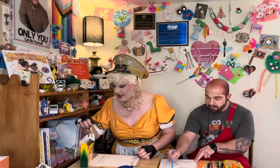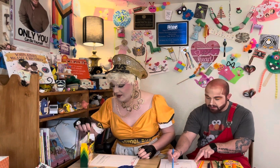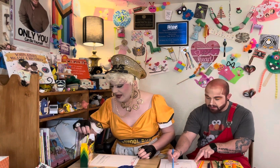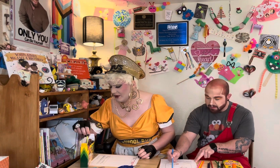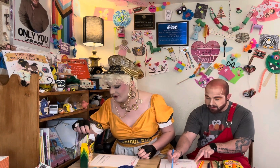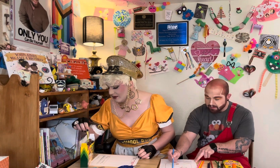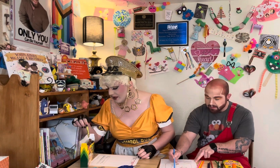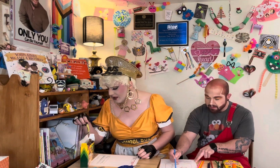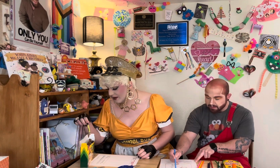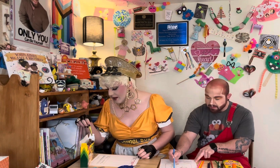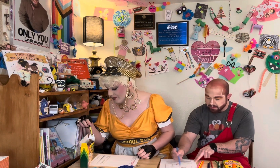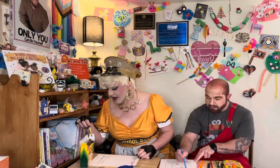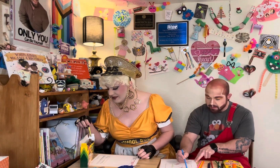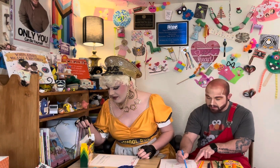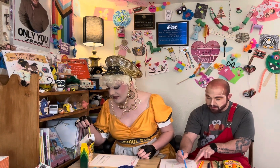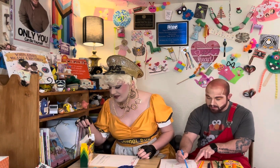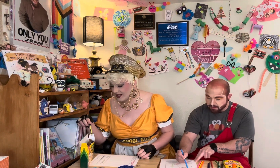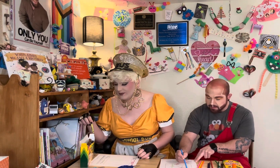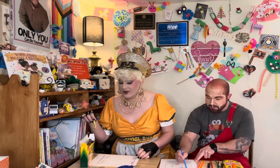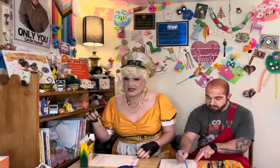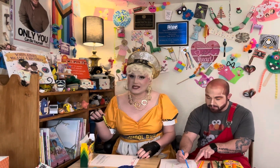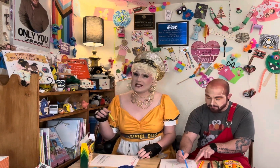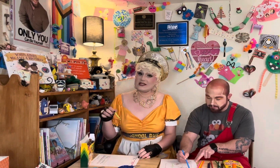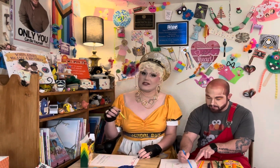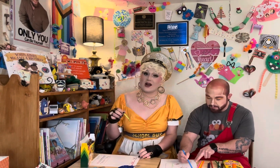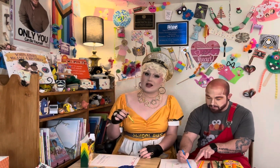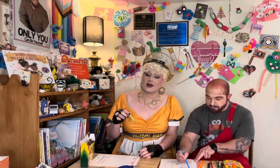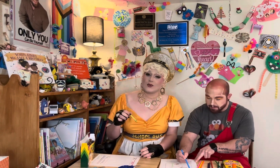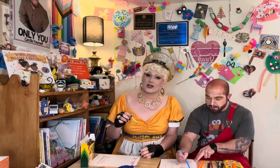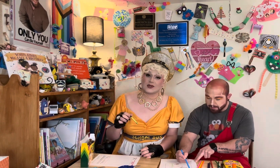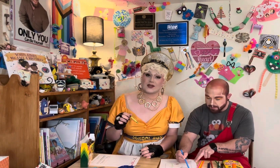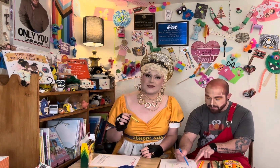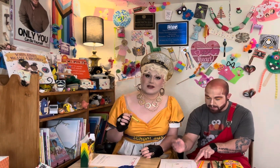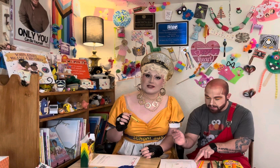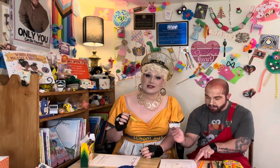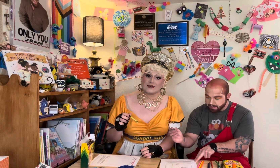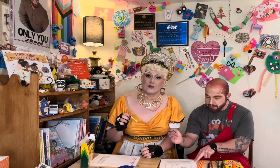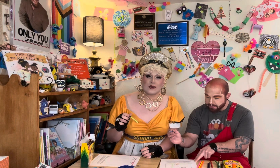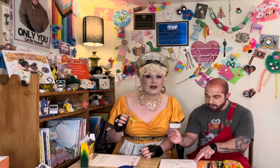thing about a box on a piece of paper is that it is not a one to one comparison with